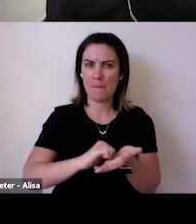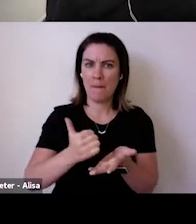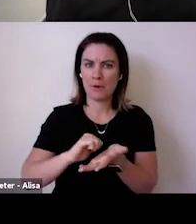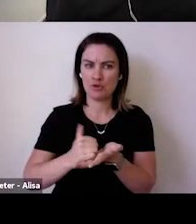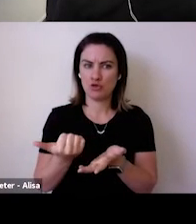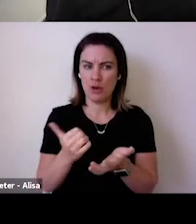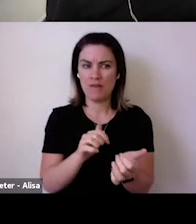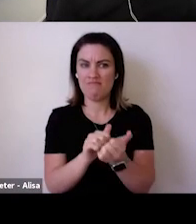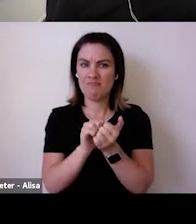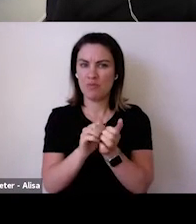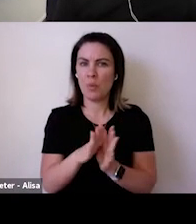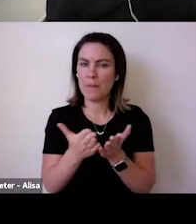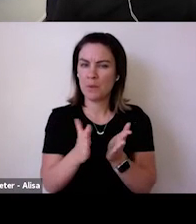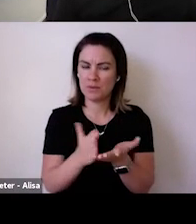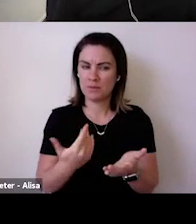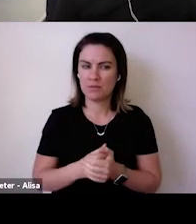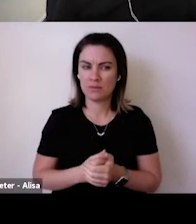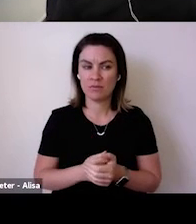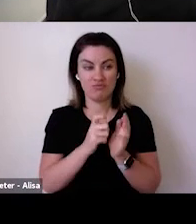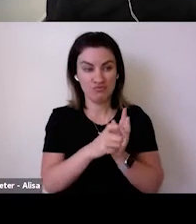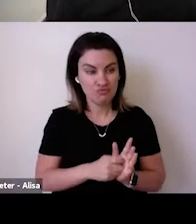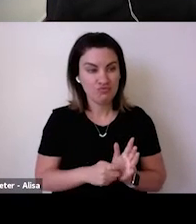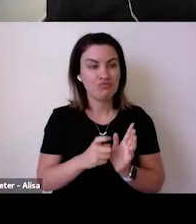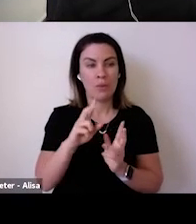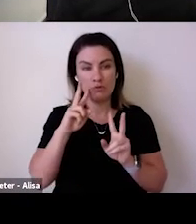making book trailers, writing book reviews and doing audience research reports.